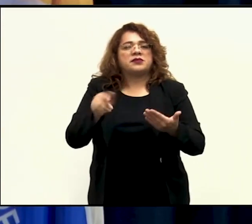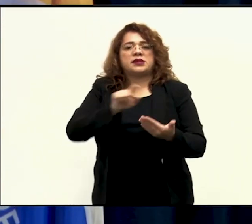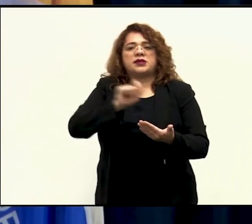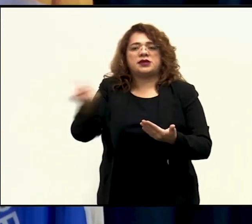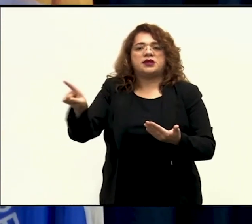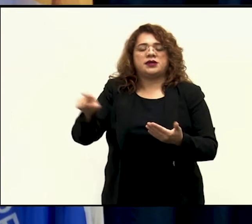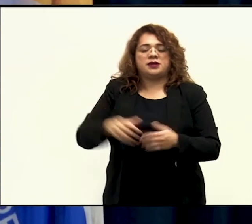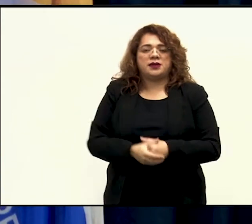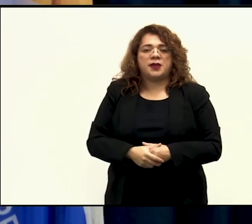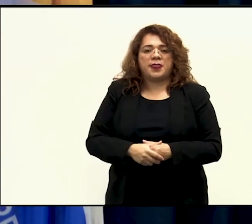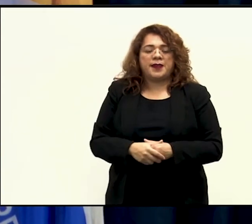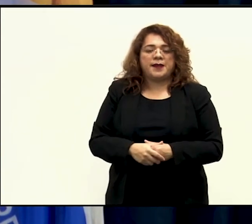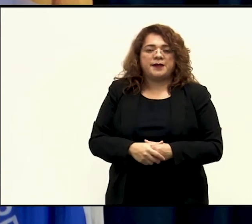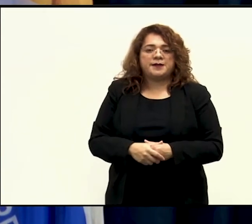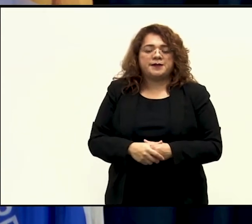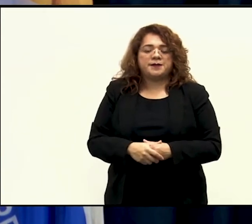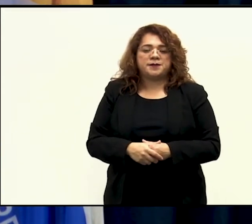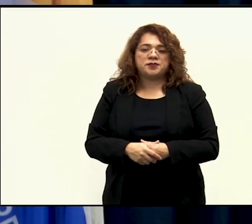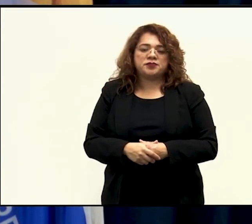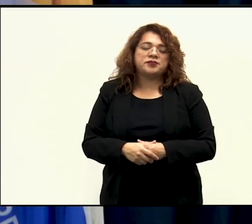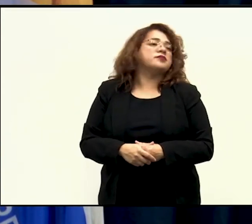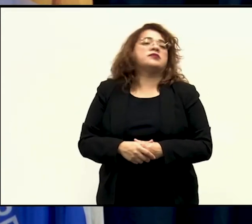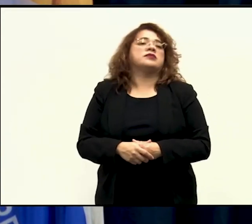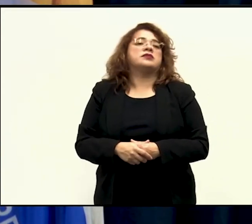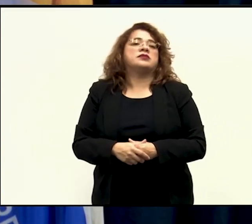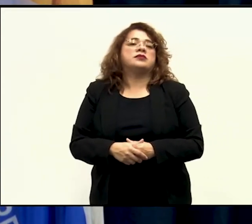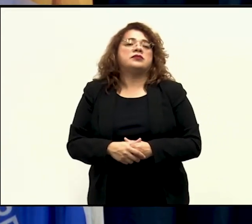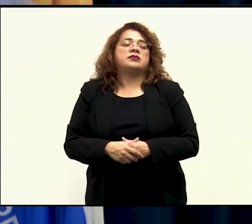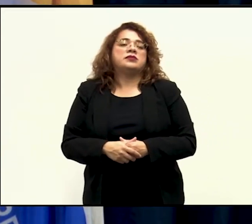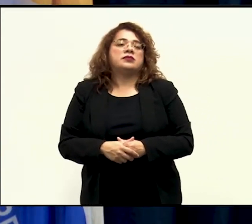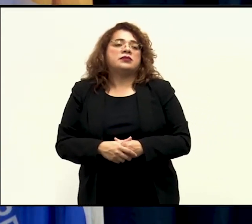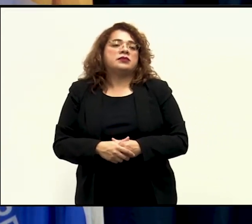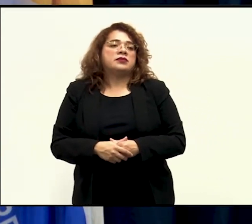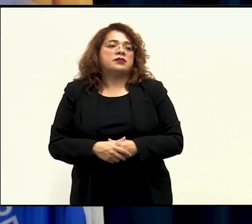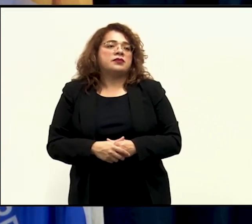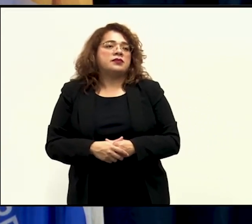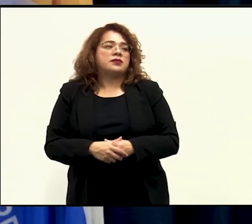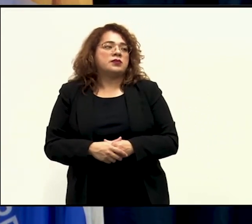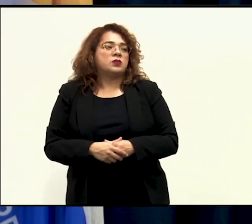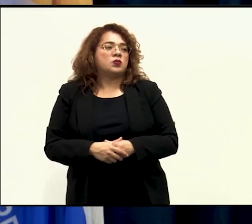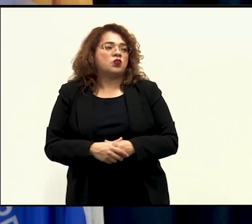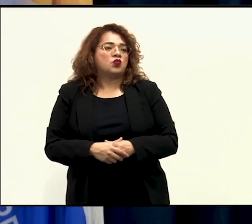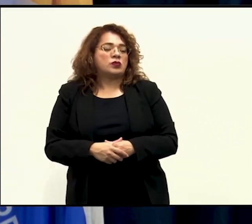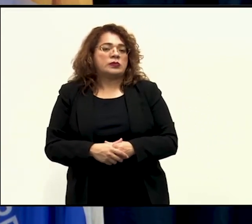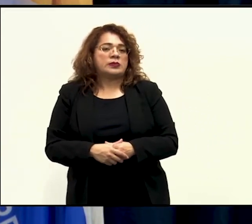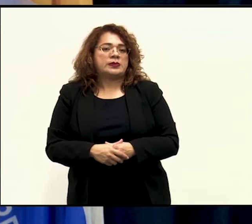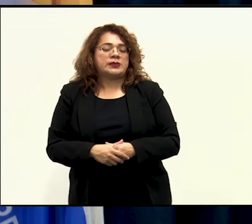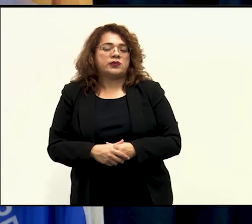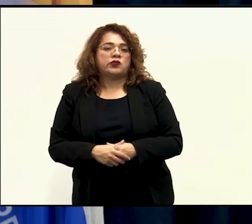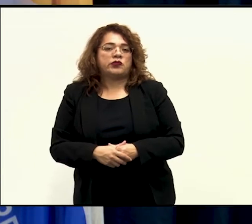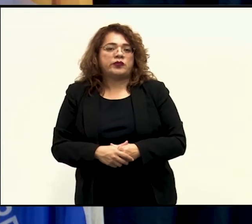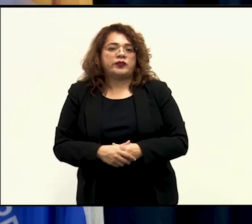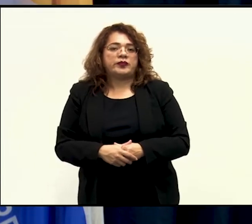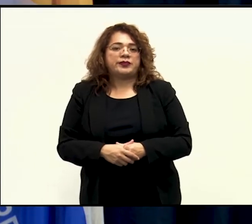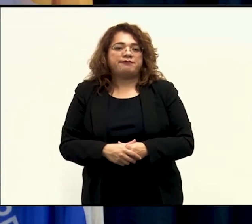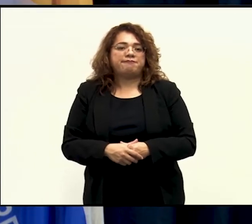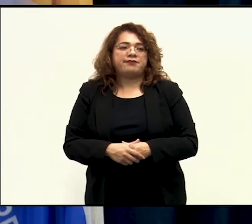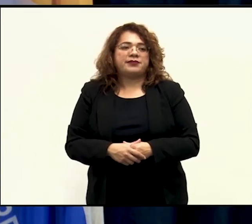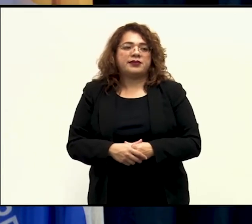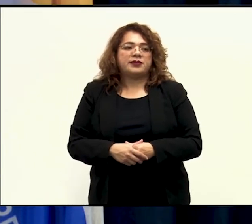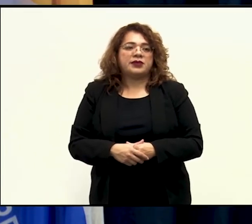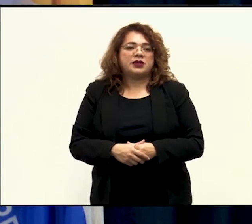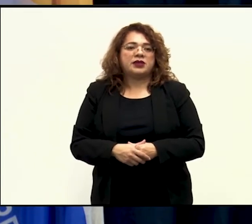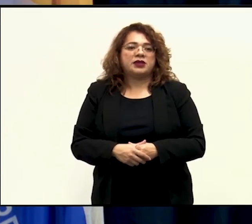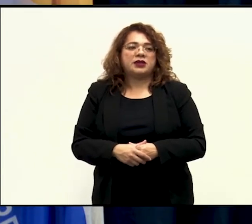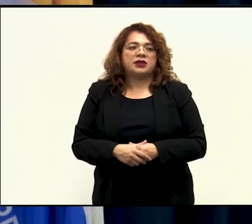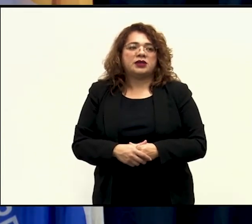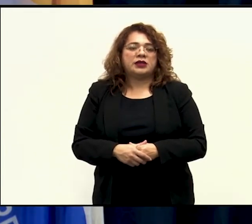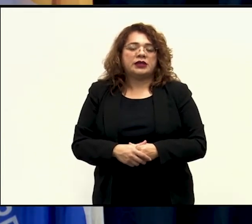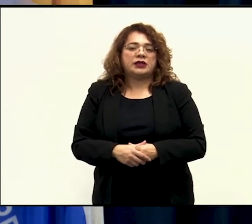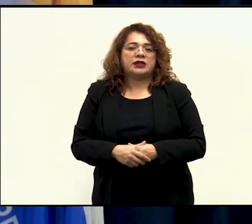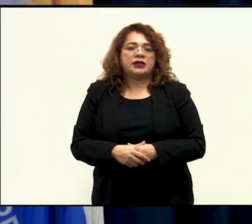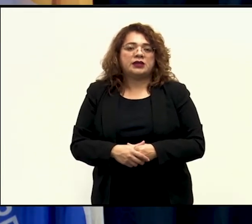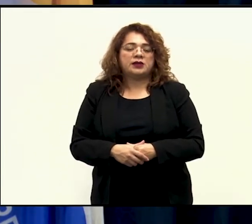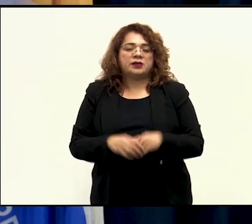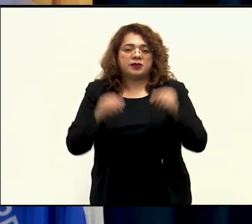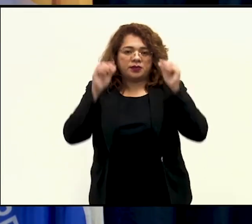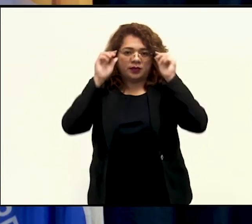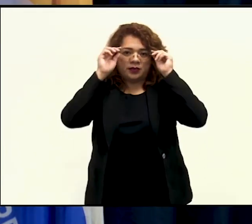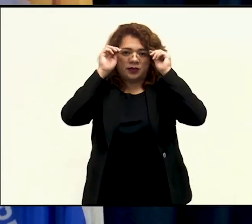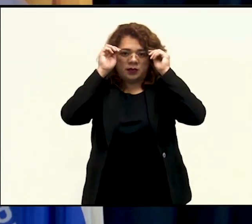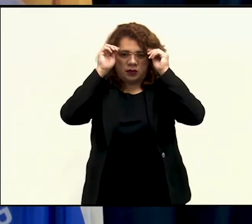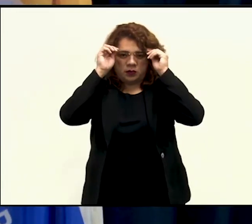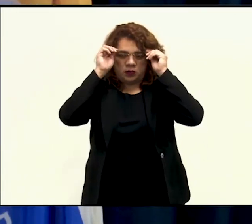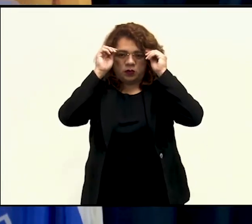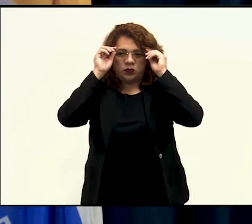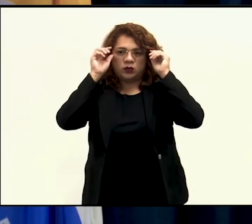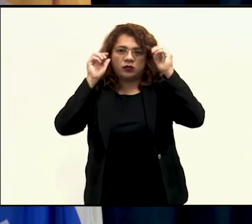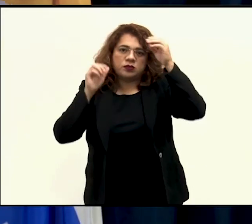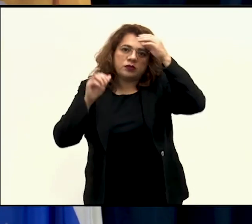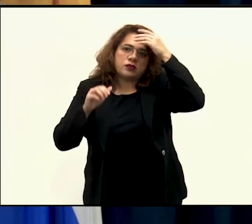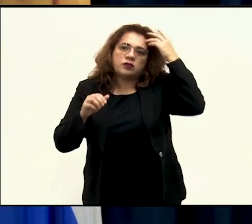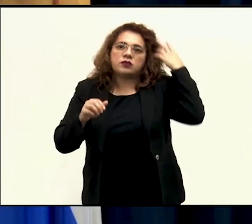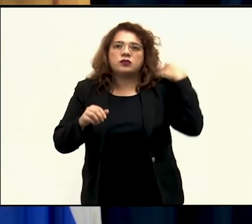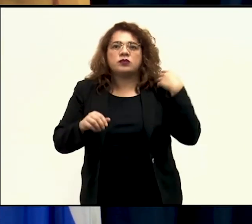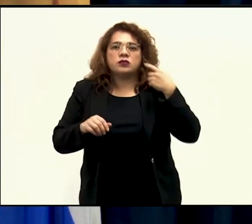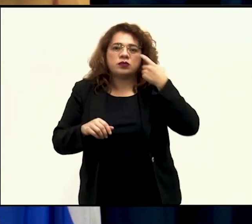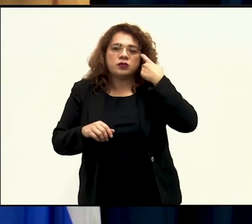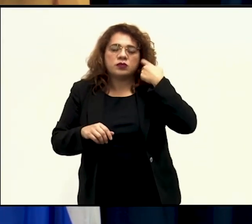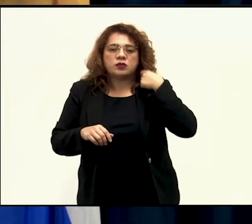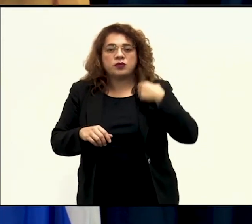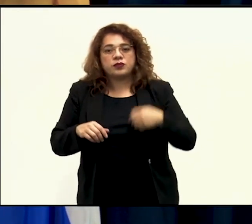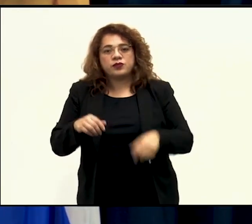Julie, do we have you on?